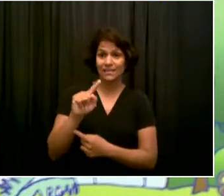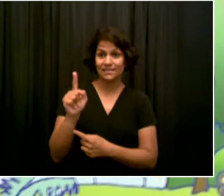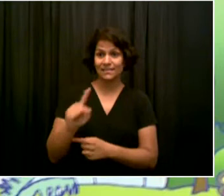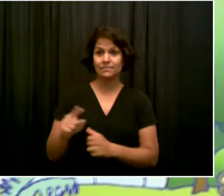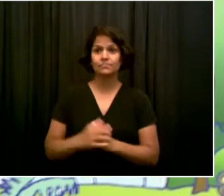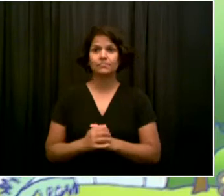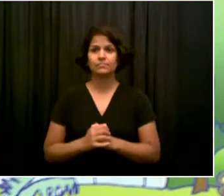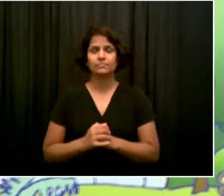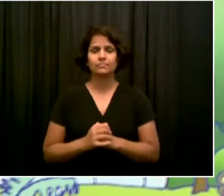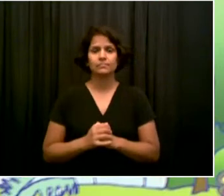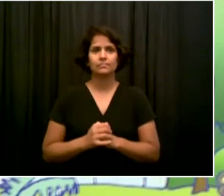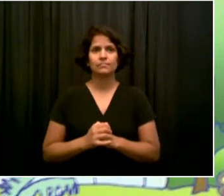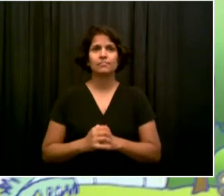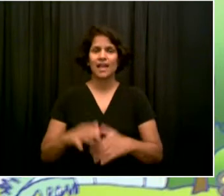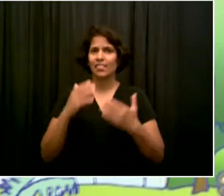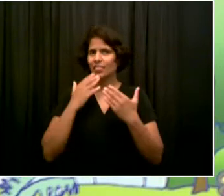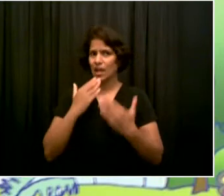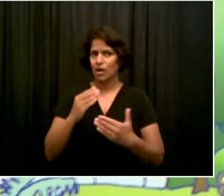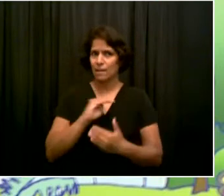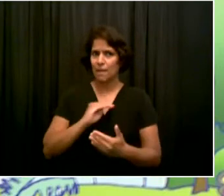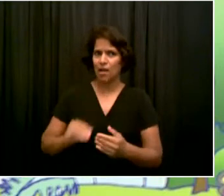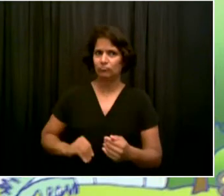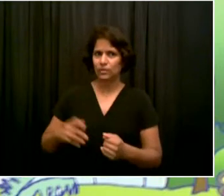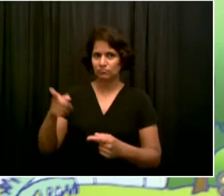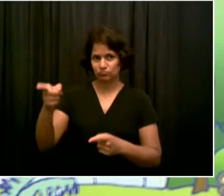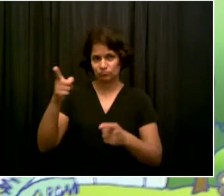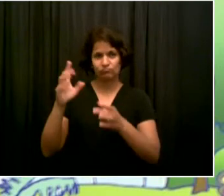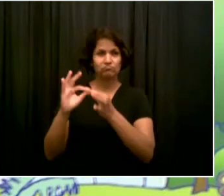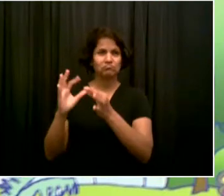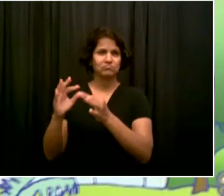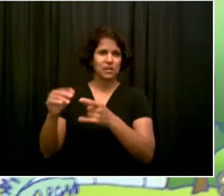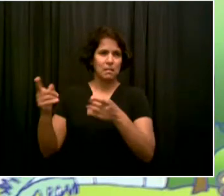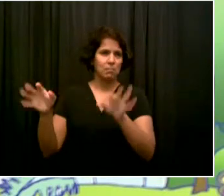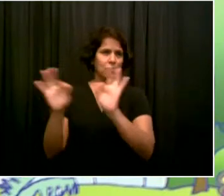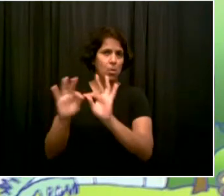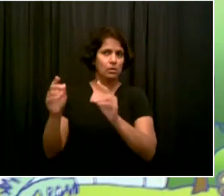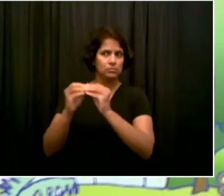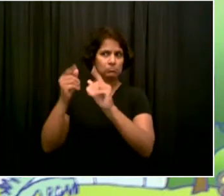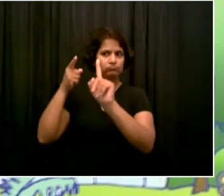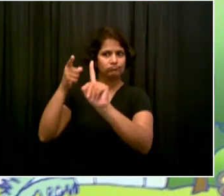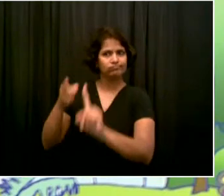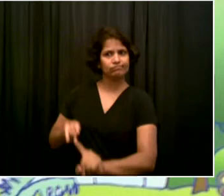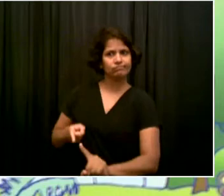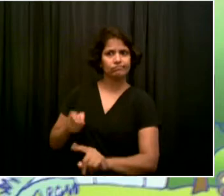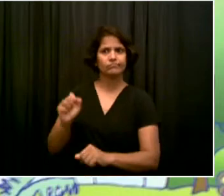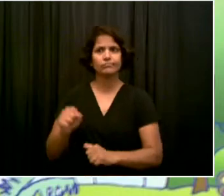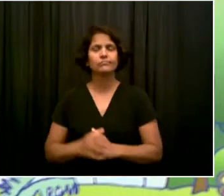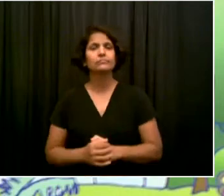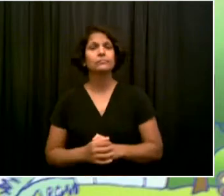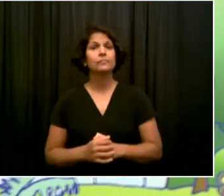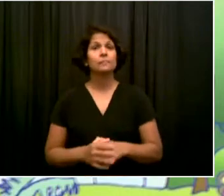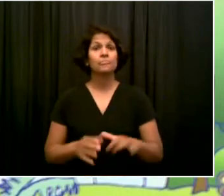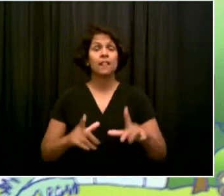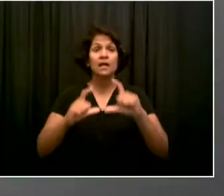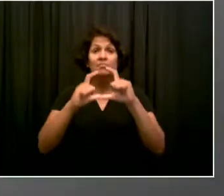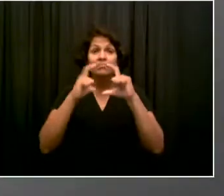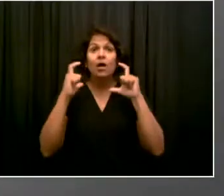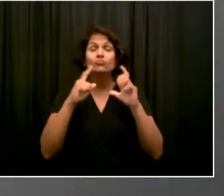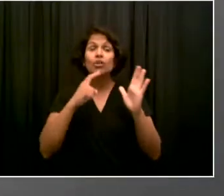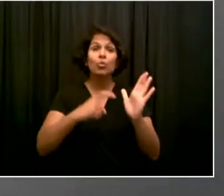IRREPLACEABLE IS VACICNATION. DR. KATZ THEN DR. CHOKSHI.